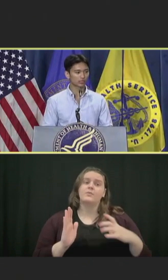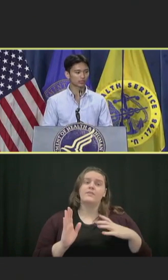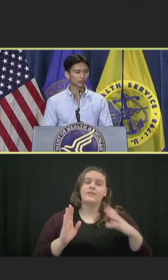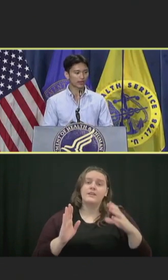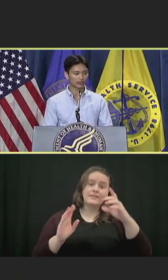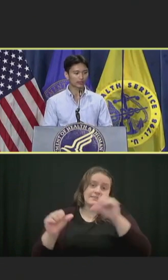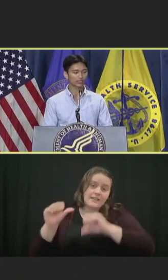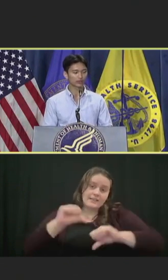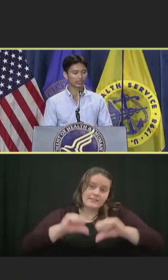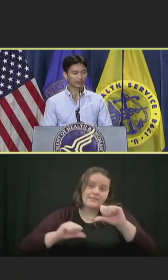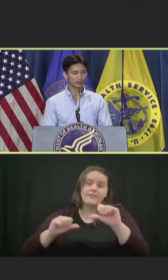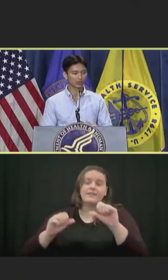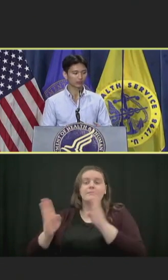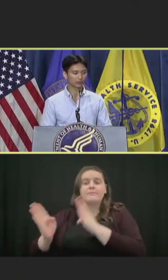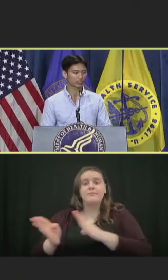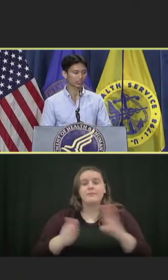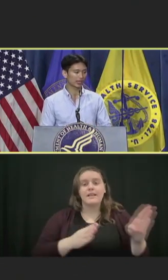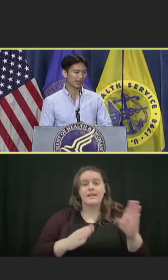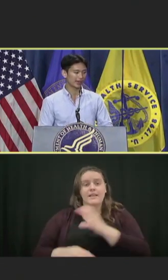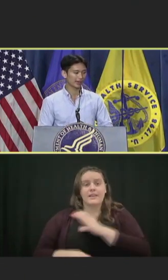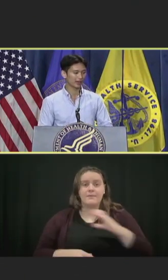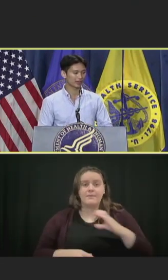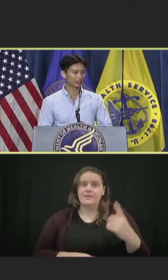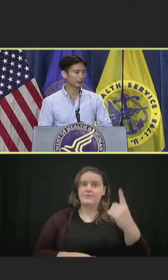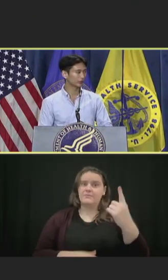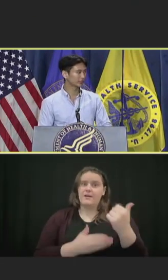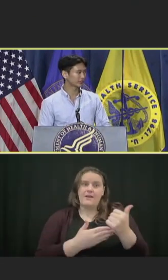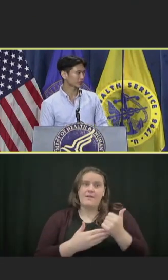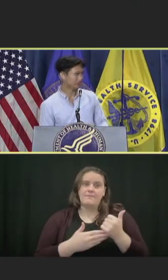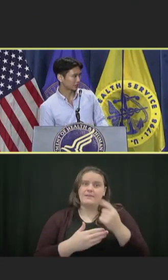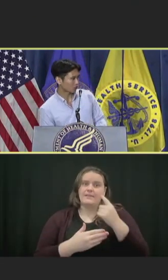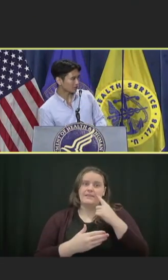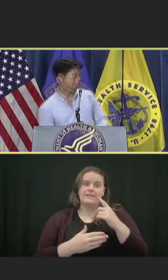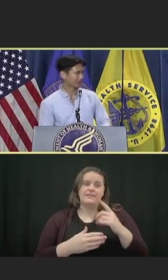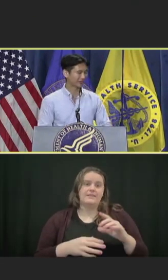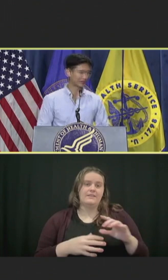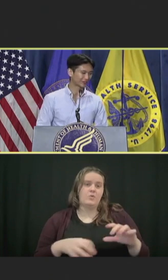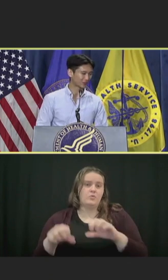planning of this meeting, one of which includes Dr. Kelly Moore. So, thank you so much,